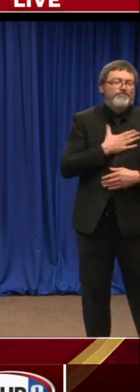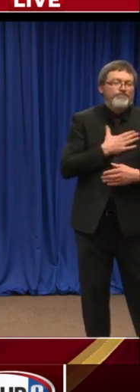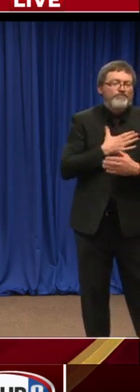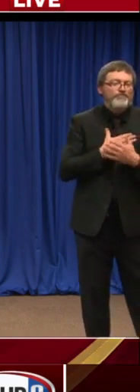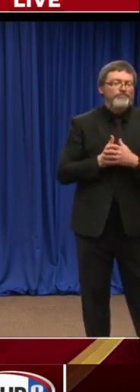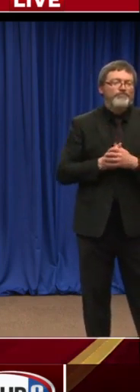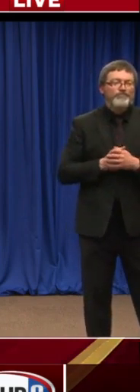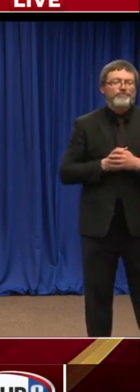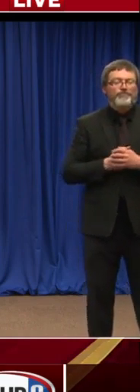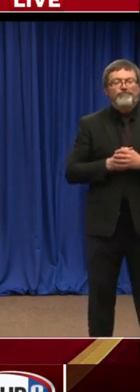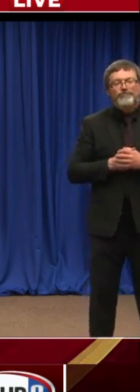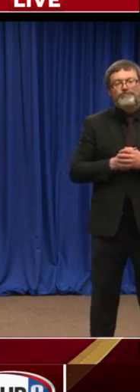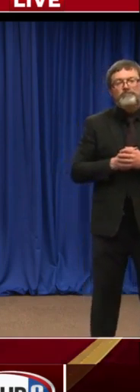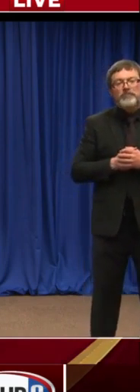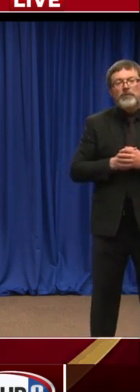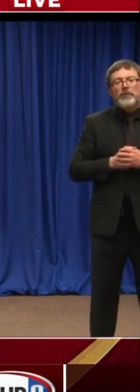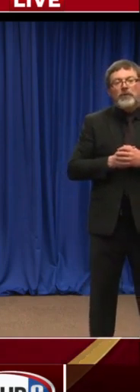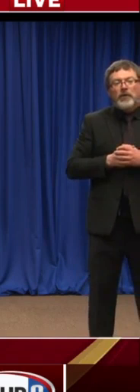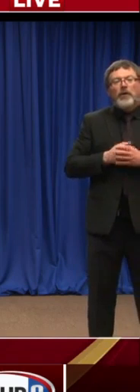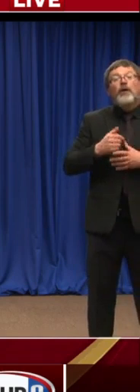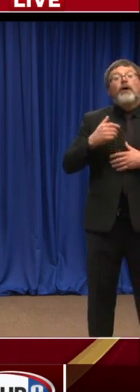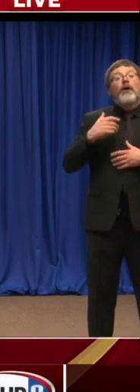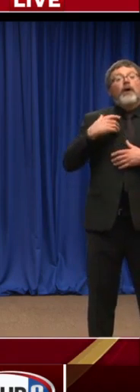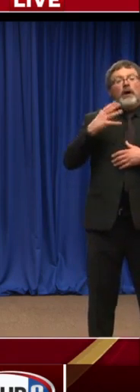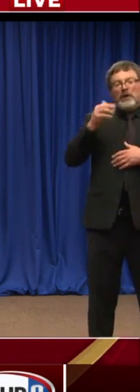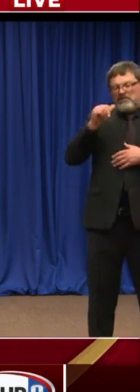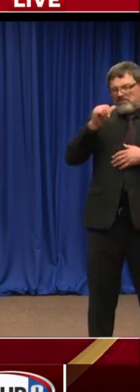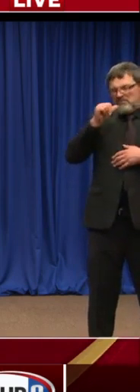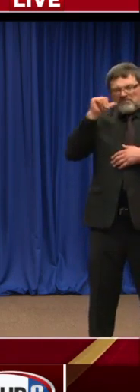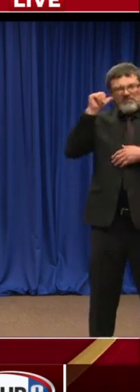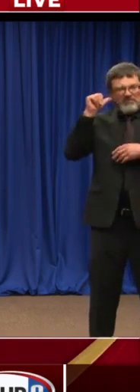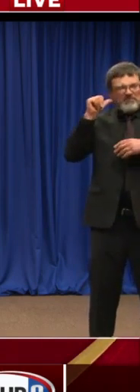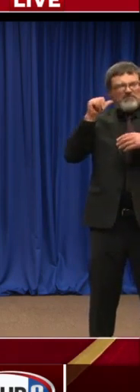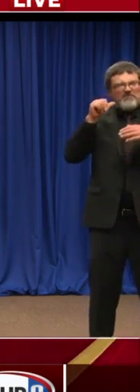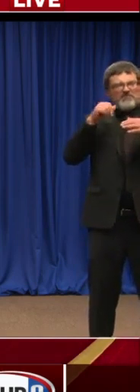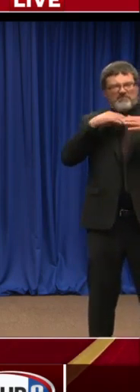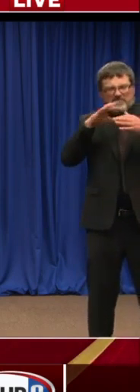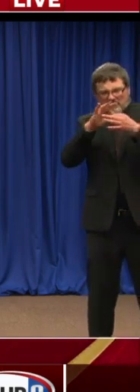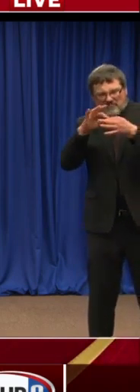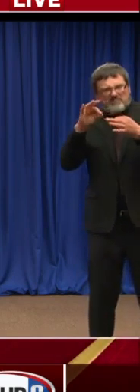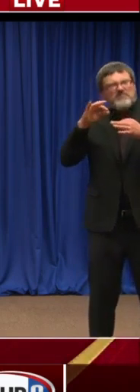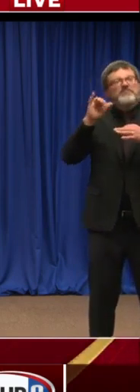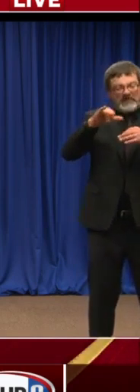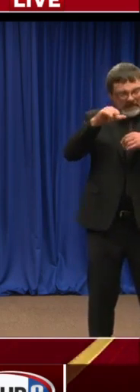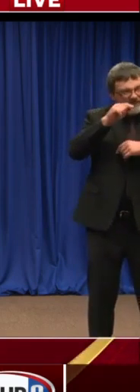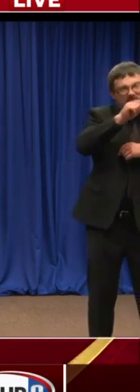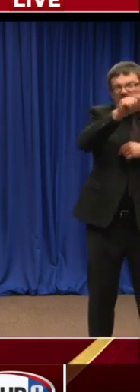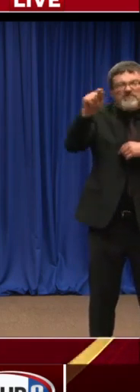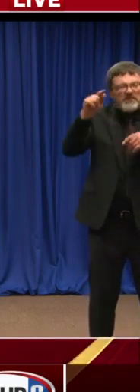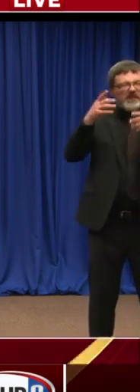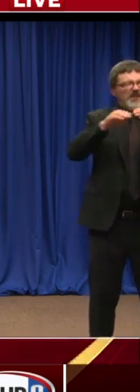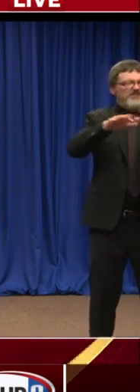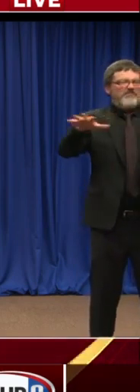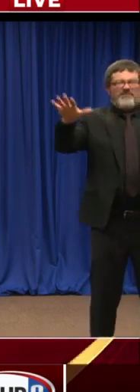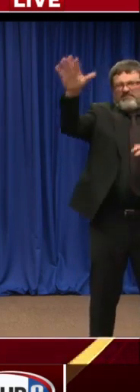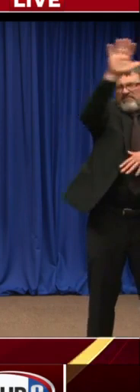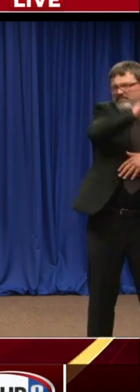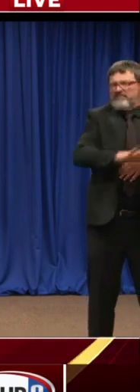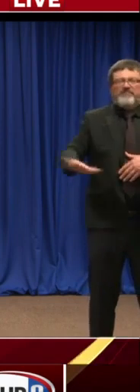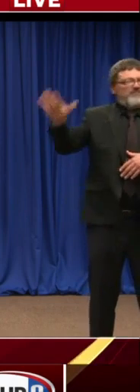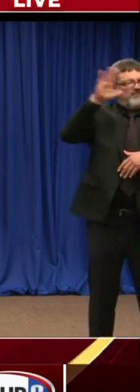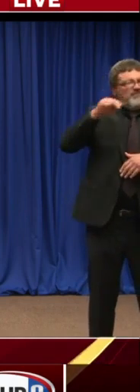WE BELIEVE AT THIS POINT AS I’VE SAID IN THE PAST THAT COVID-19 IS WIDESPREAD IN OUR COMMUNITIES.